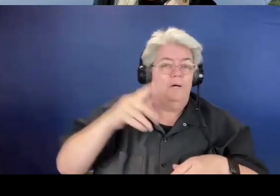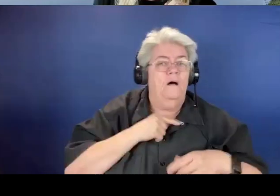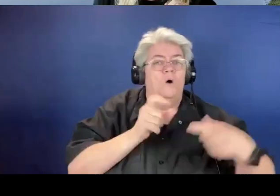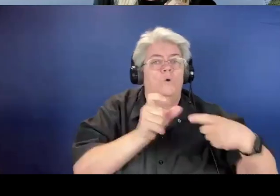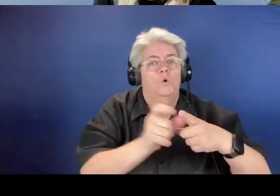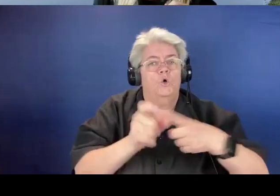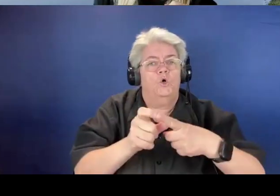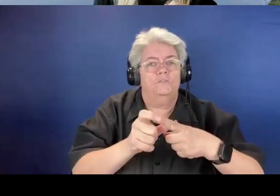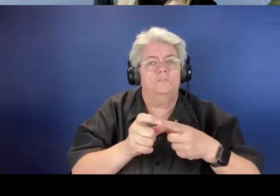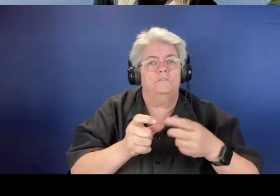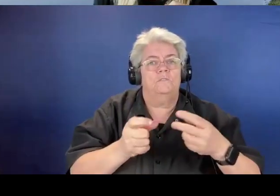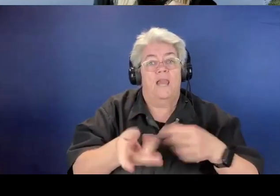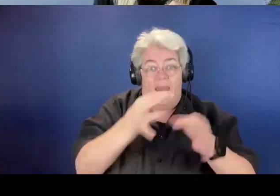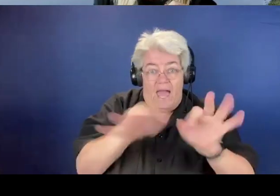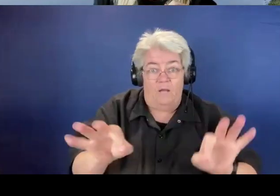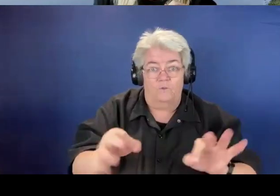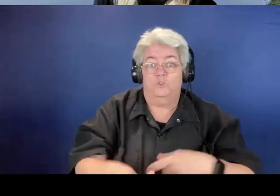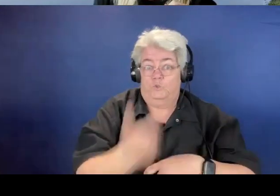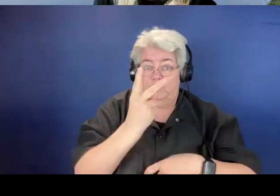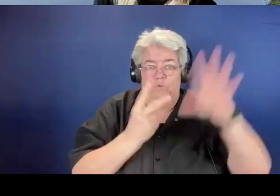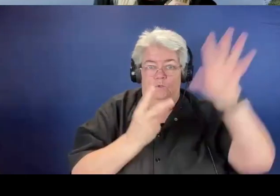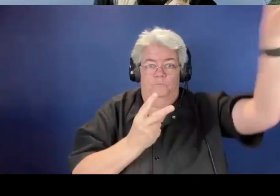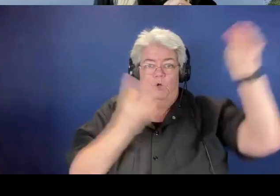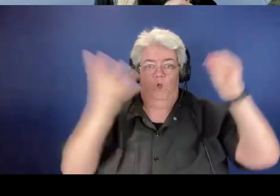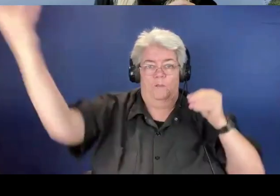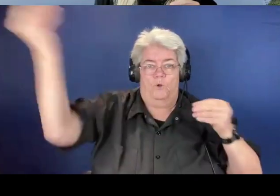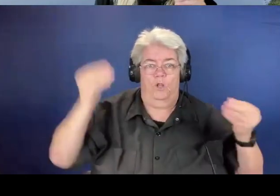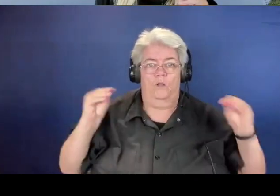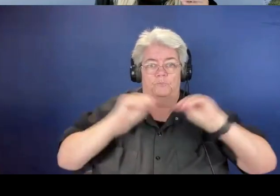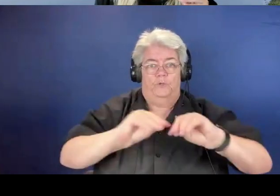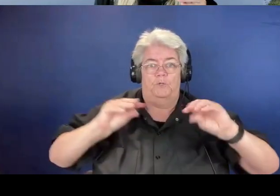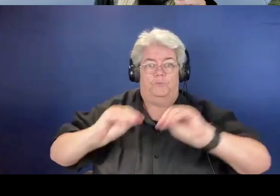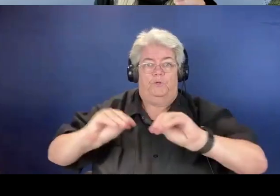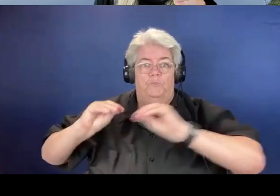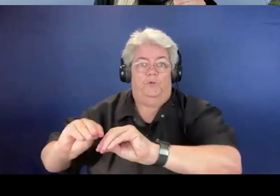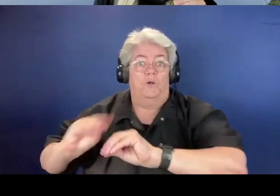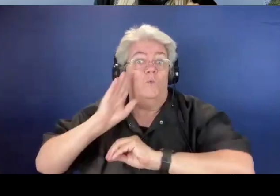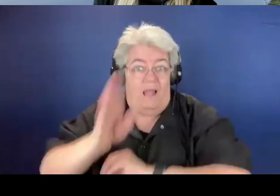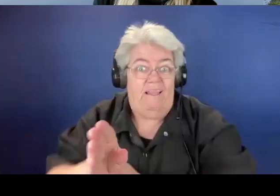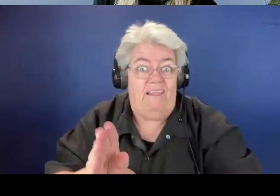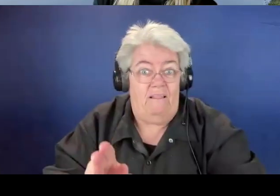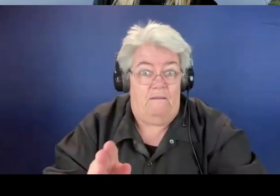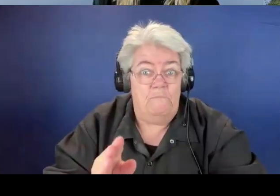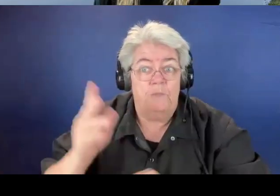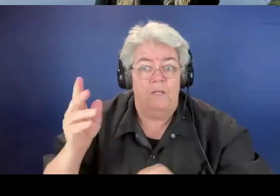that happens and we need to understand that there are individual differences in